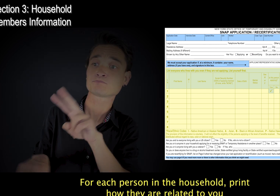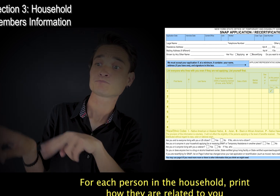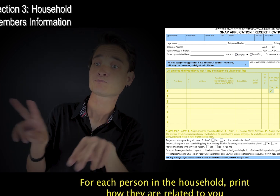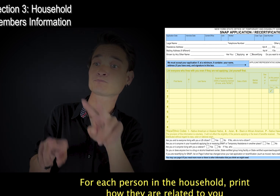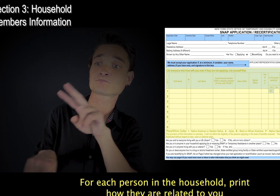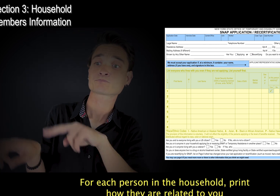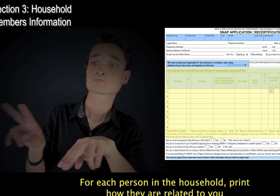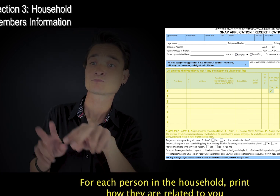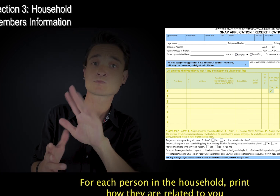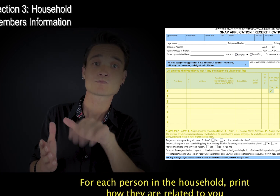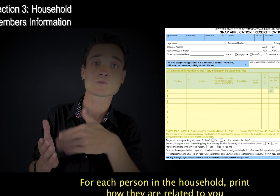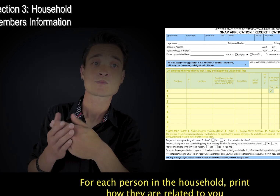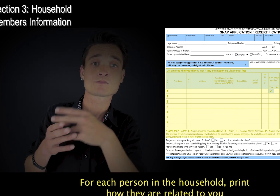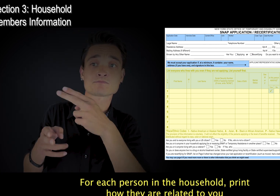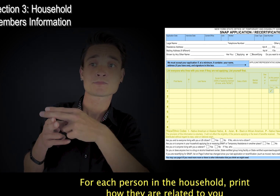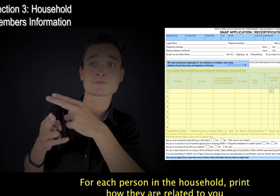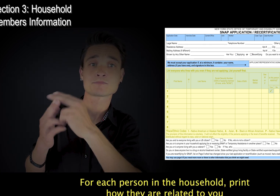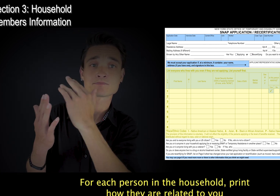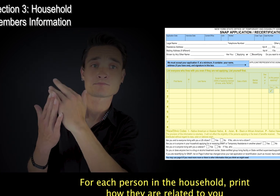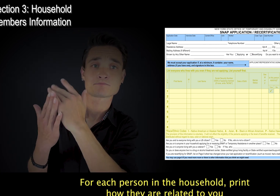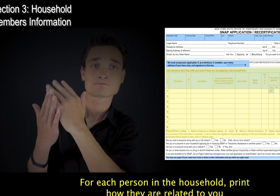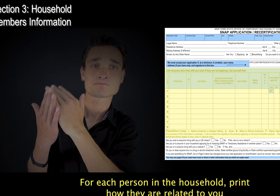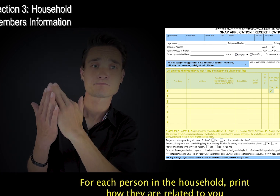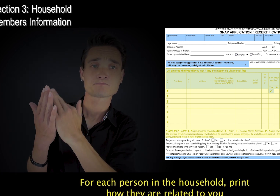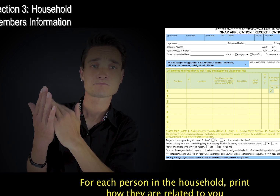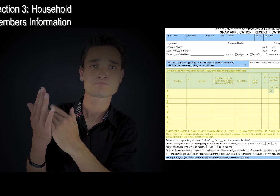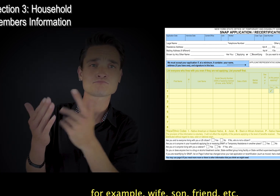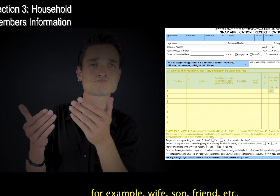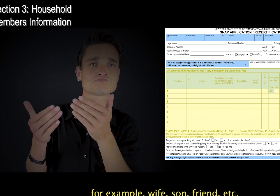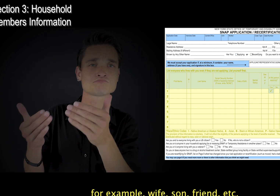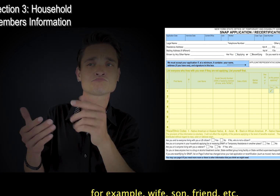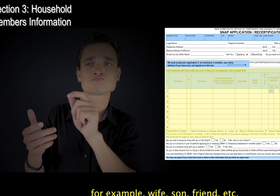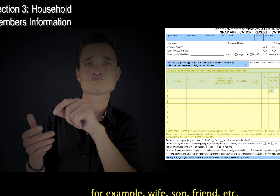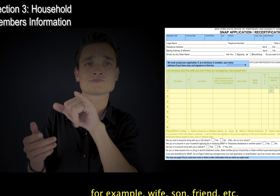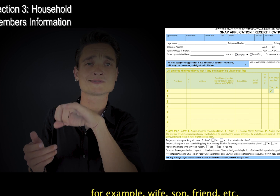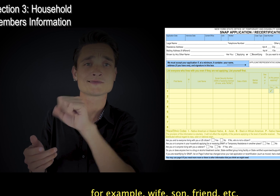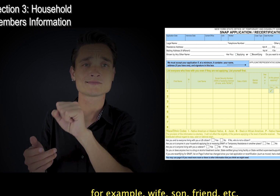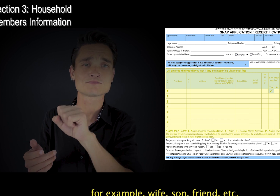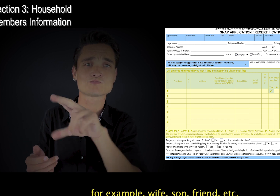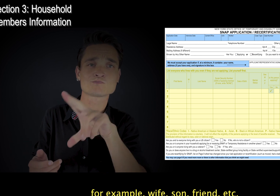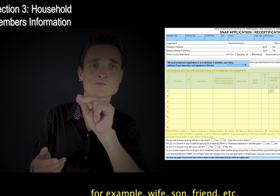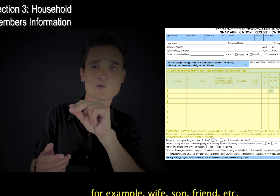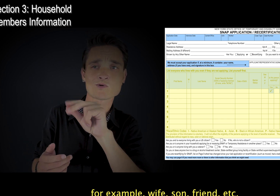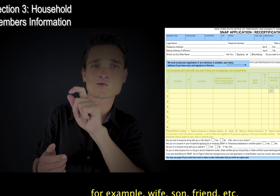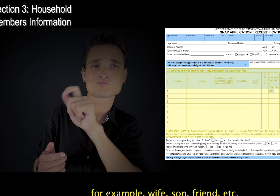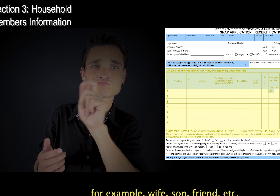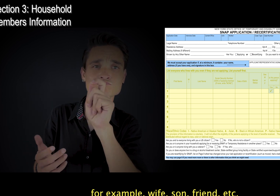For each person in the household, print how they are related to you for example, wife, son, friend, etc.